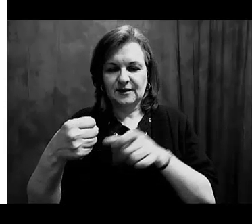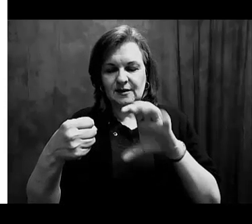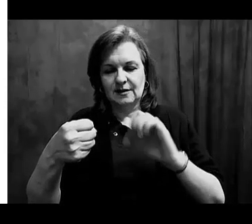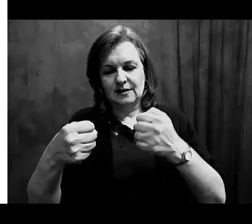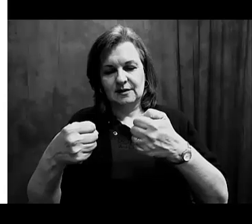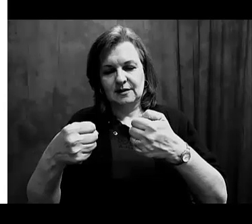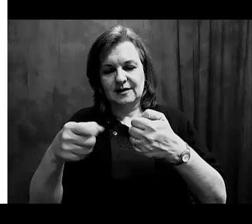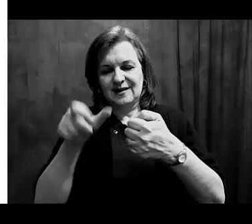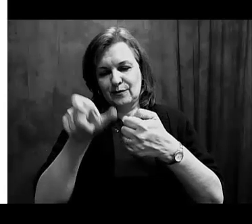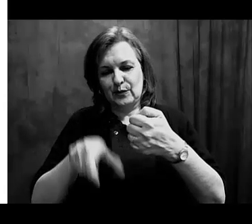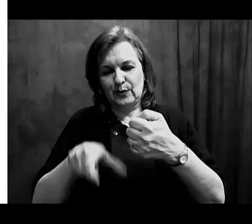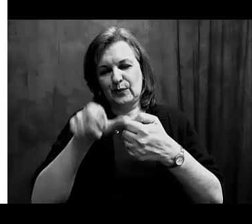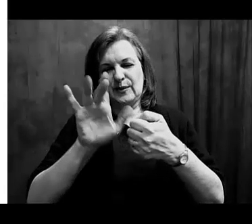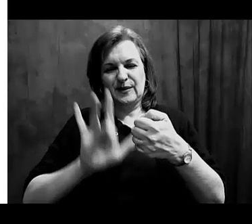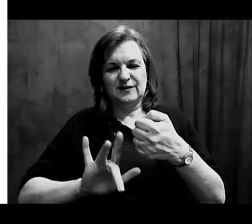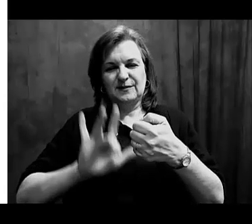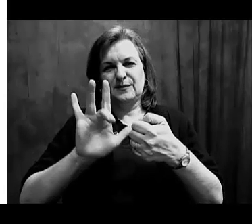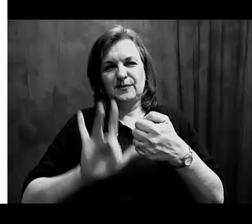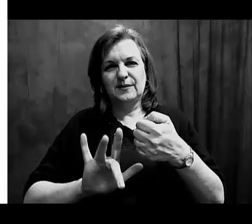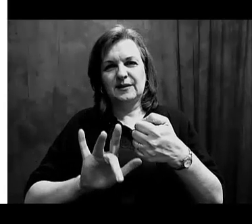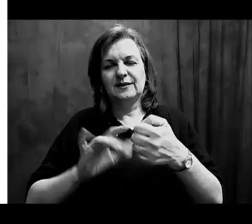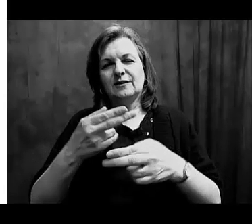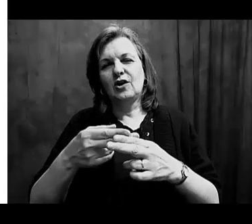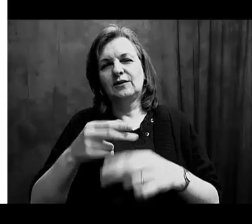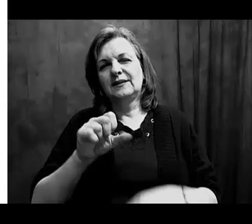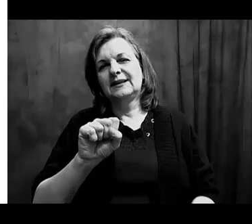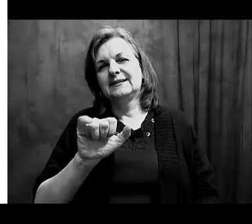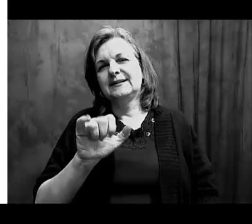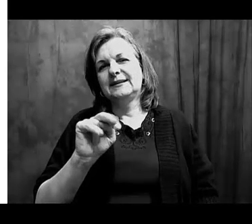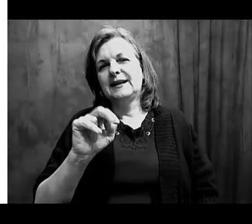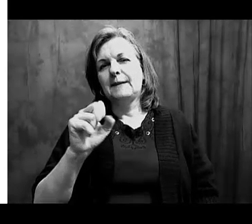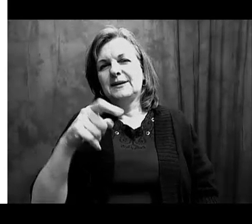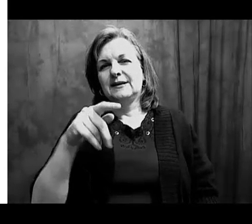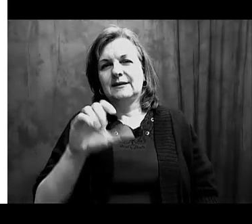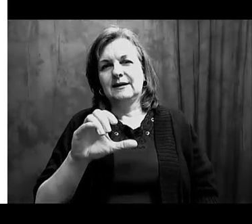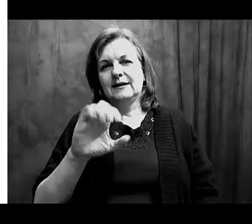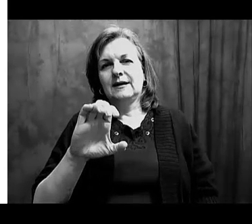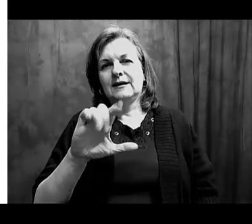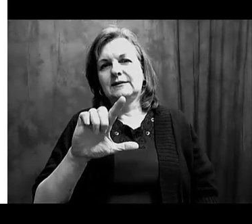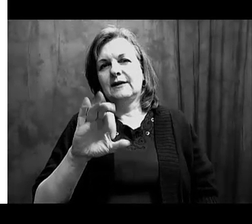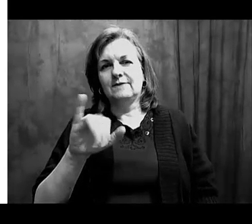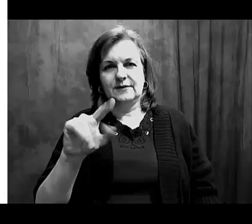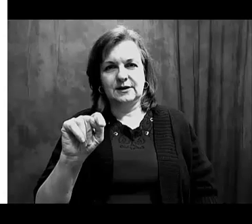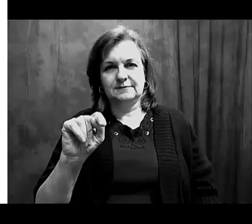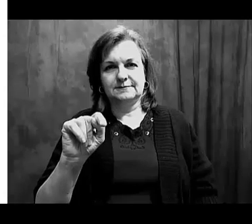a synaptic cleft